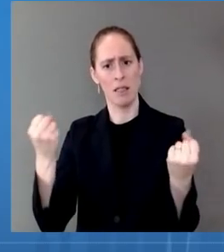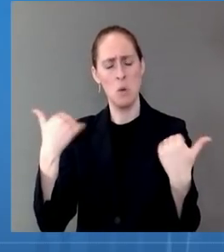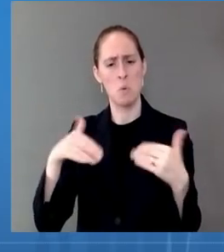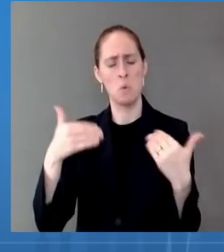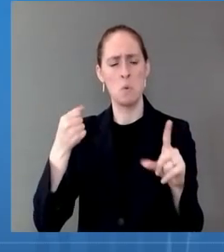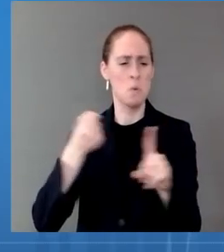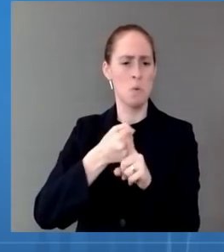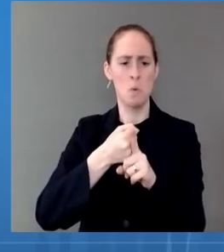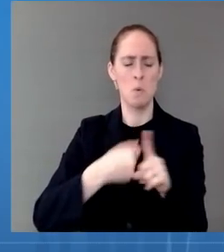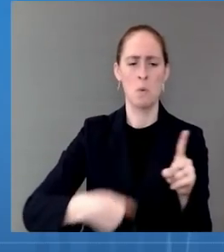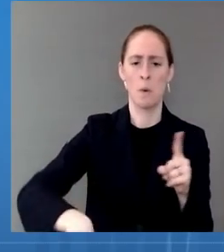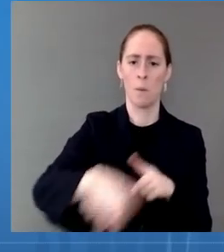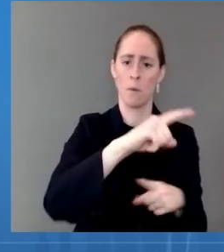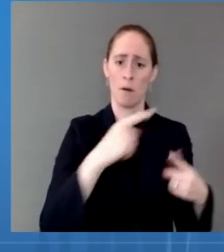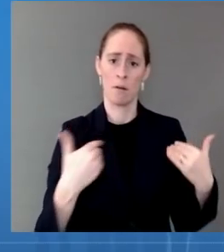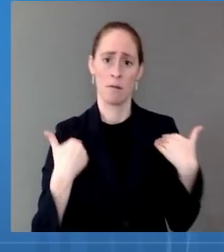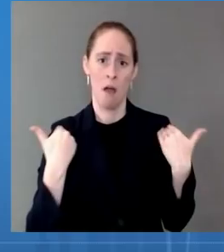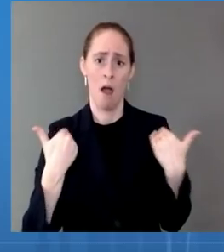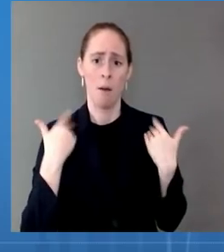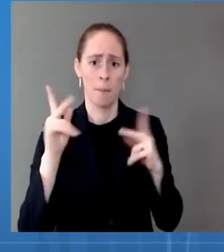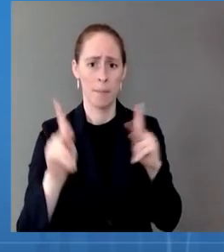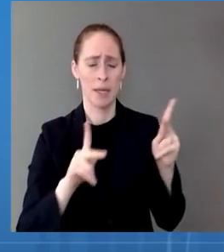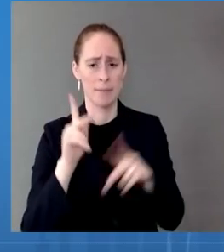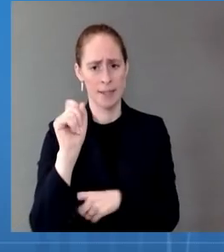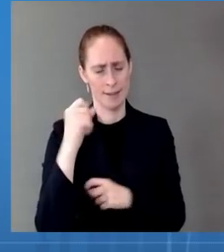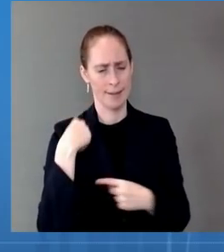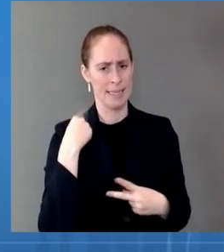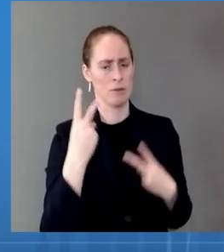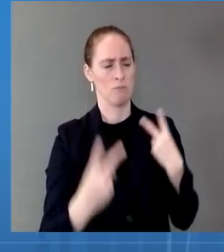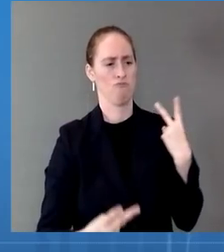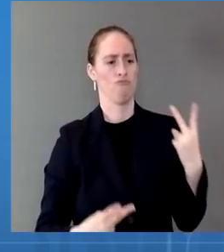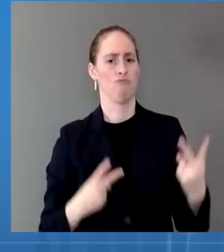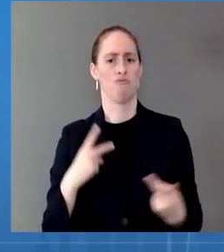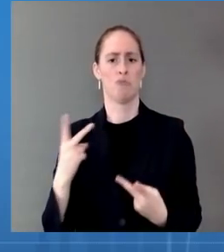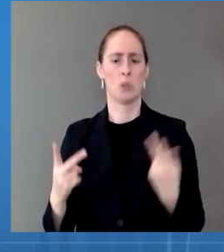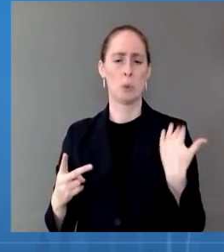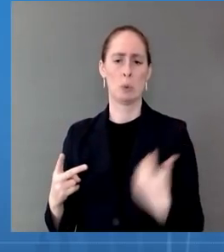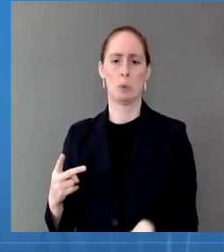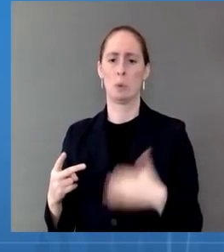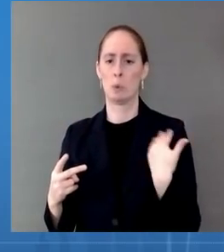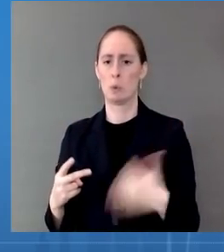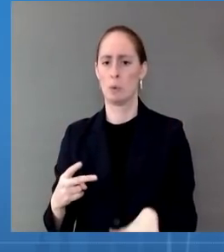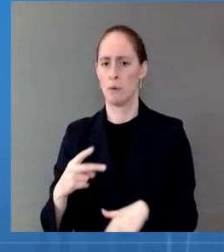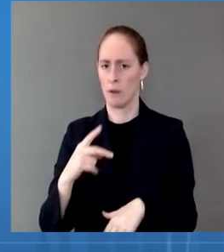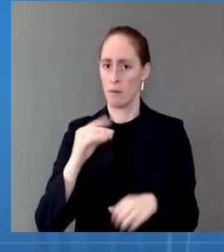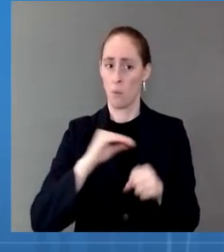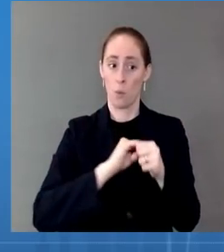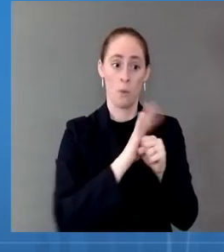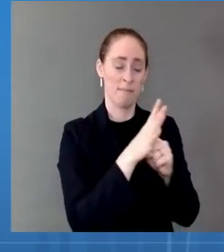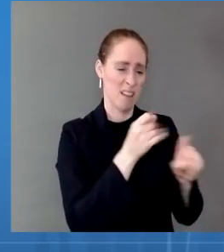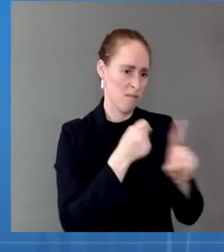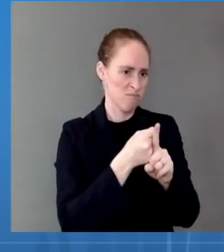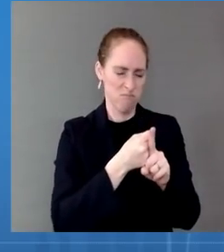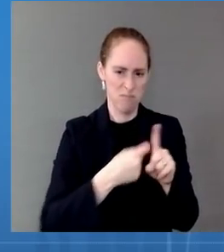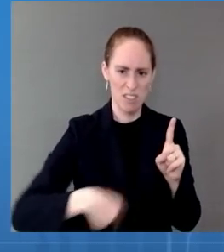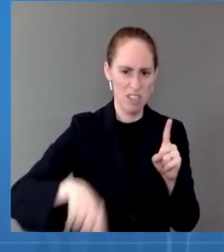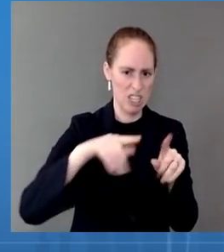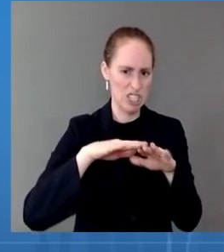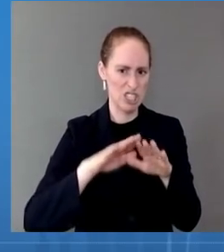at school and in the community during a crucial period of development. We've seen rates of anxiety and depression among young people increase throughout the pandemic,